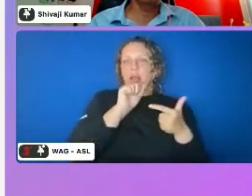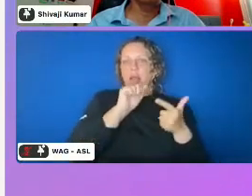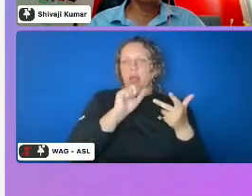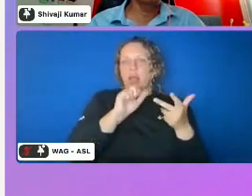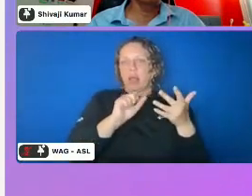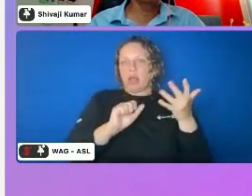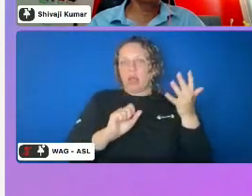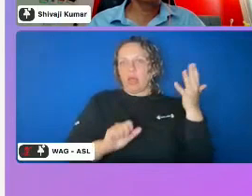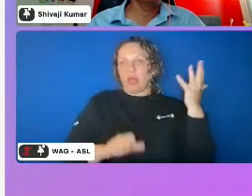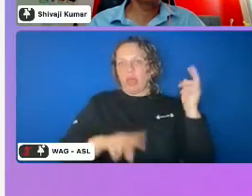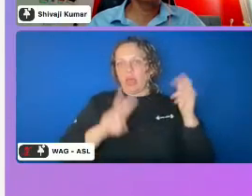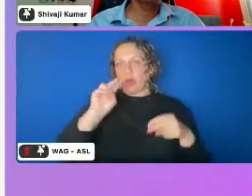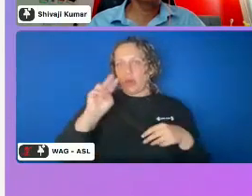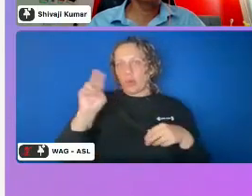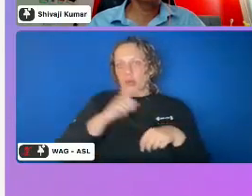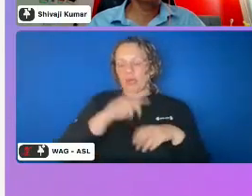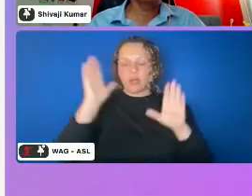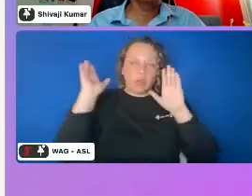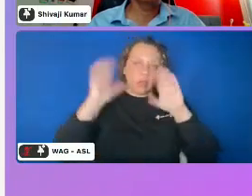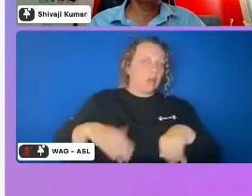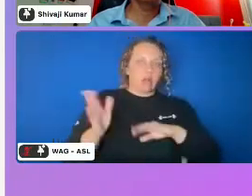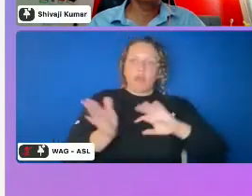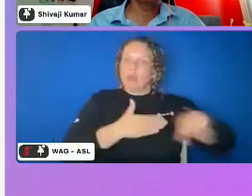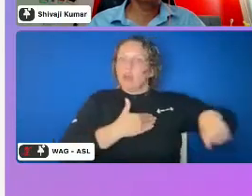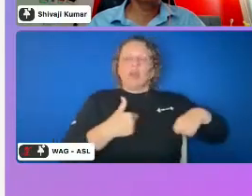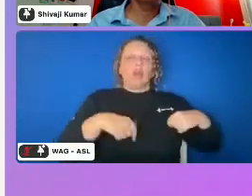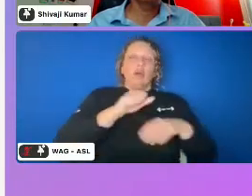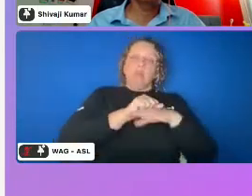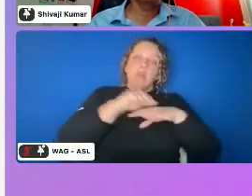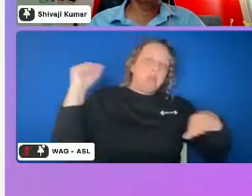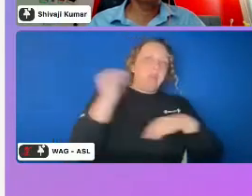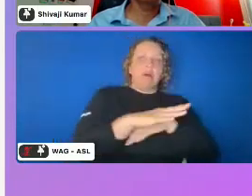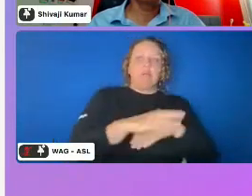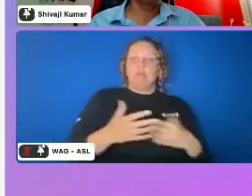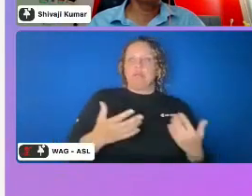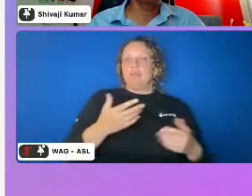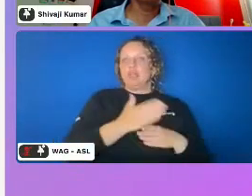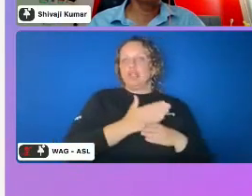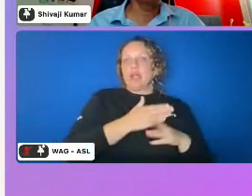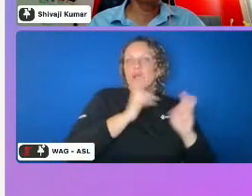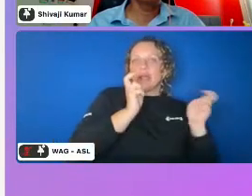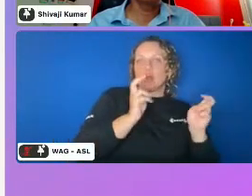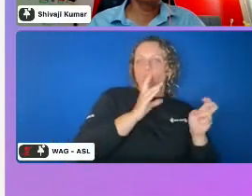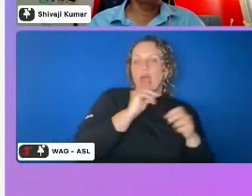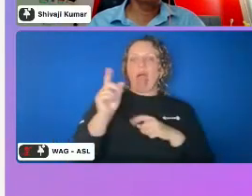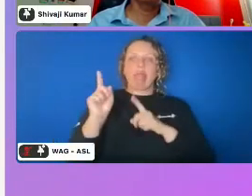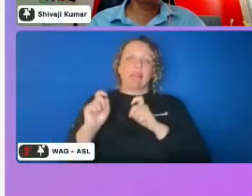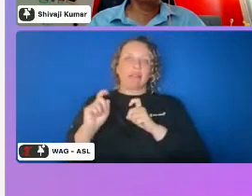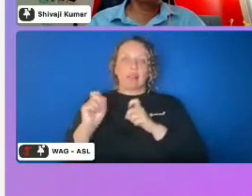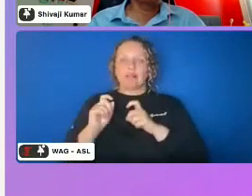a one level zoomed out. You can share an issue before, now you can share it's test. And when you go into this issues view,